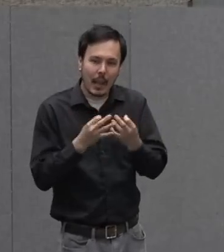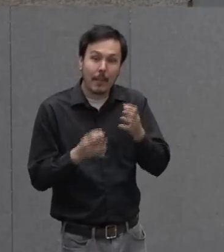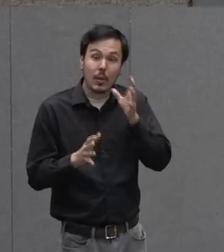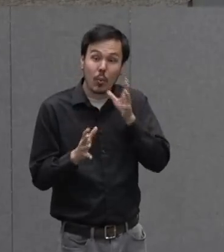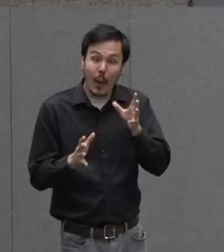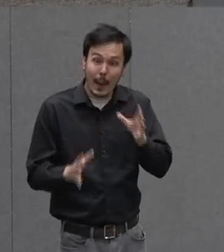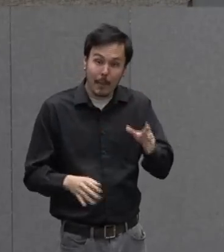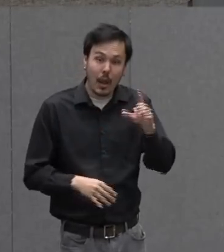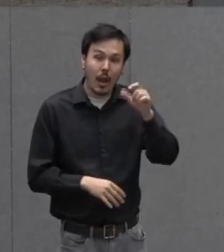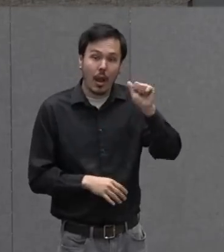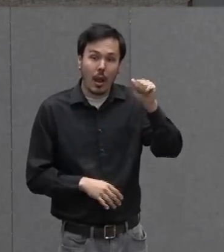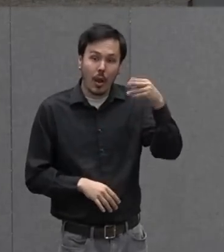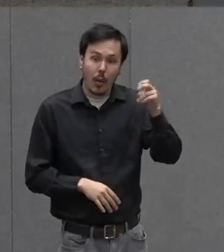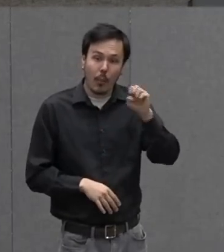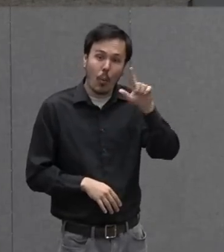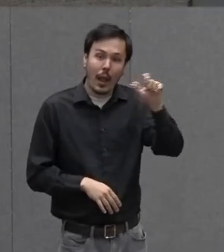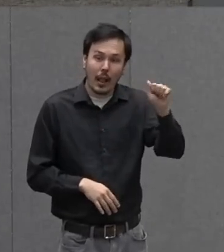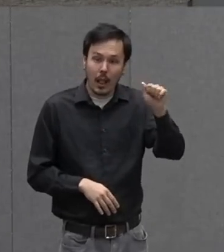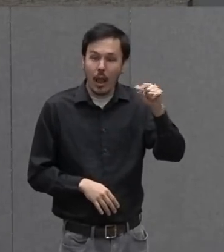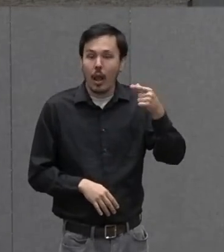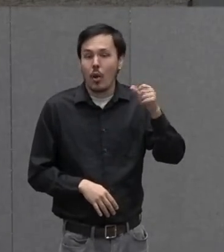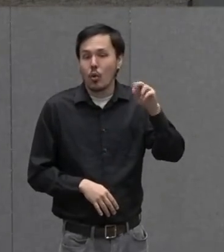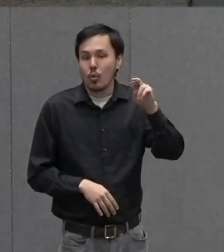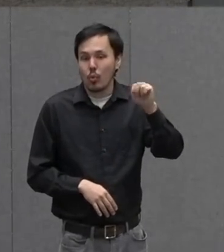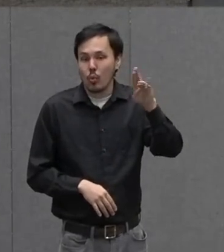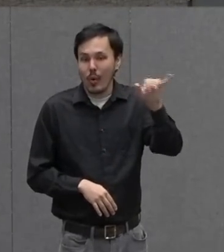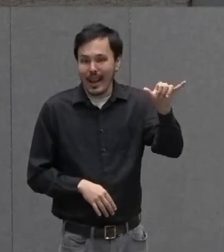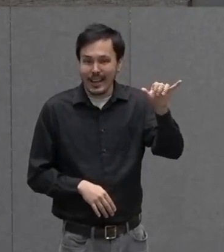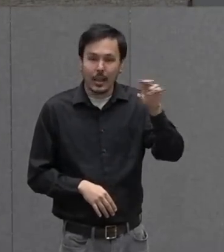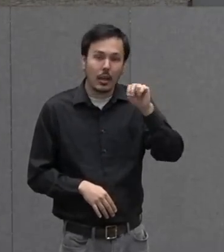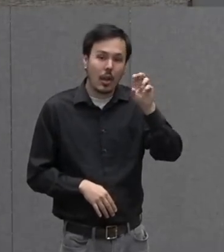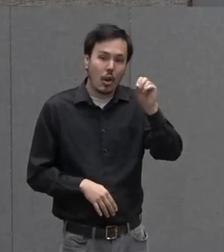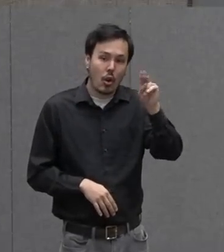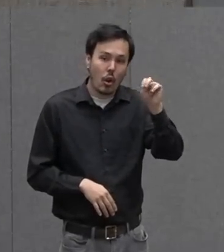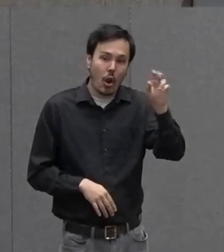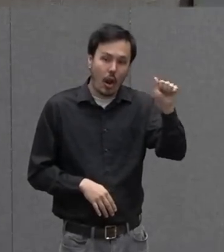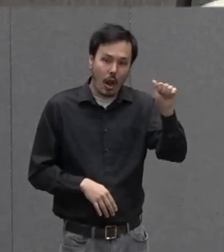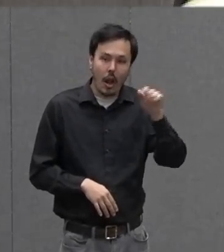grammy, nana, so let's see what they did on their adventure.